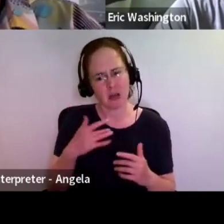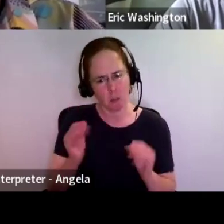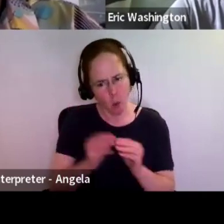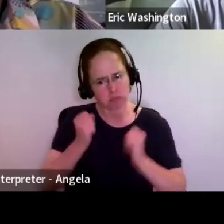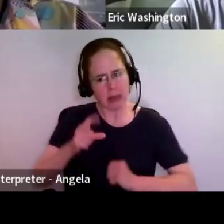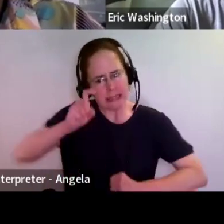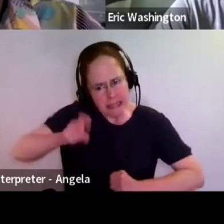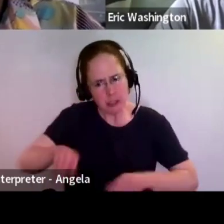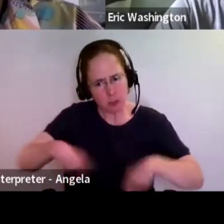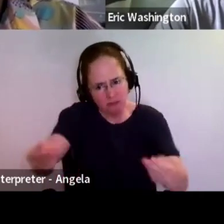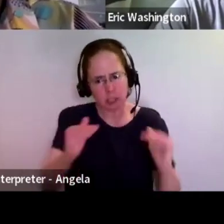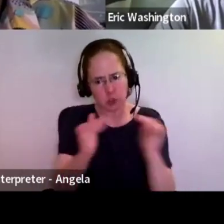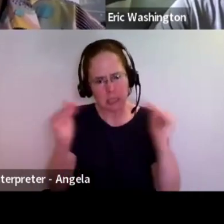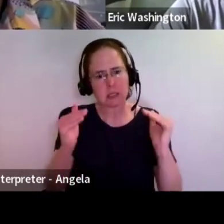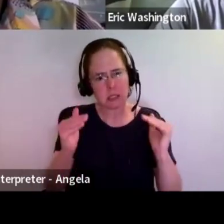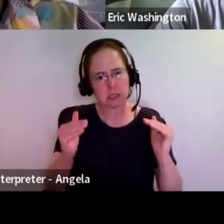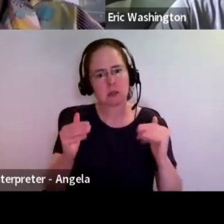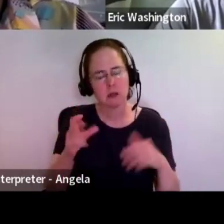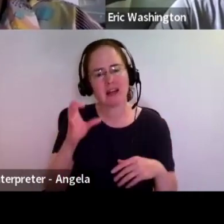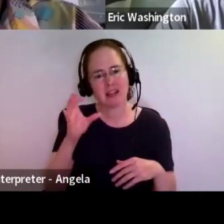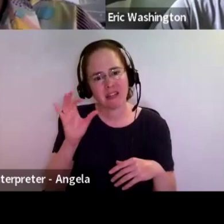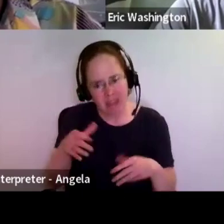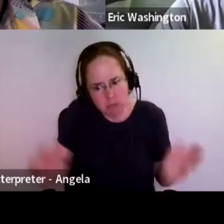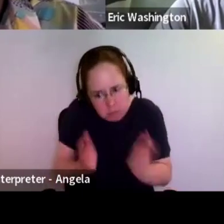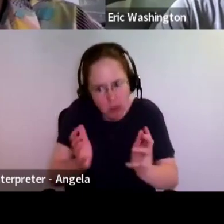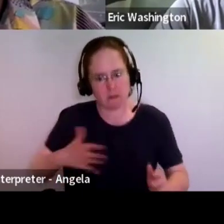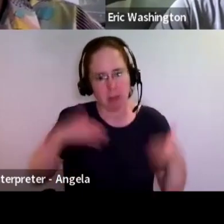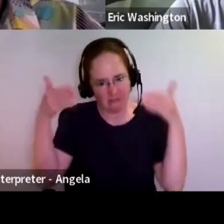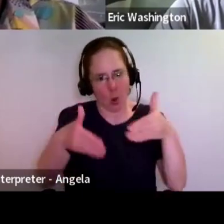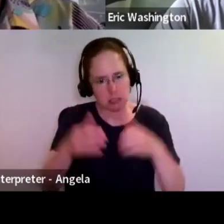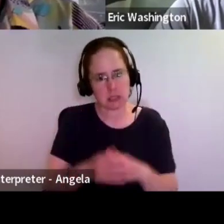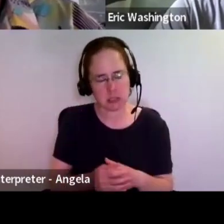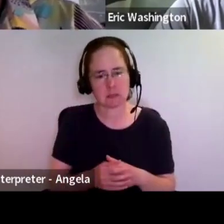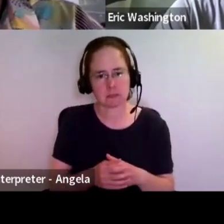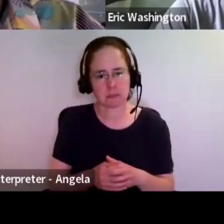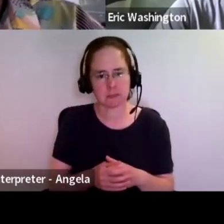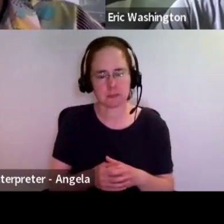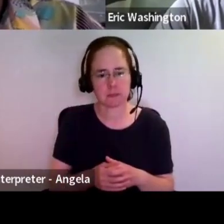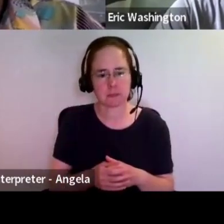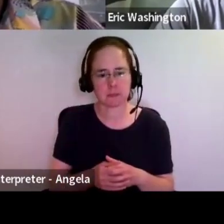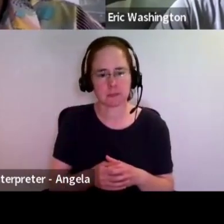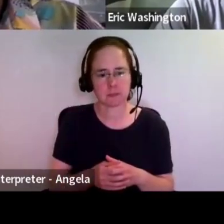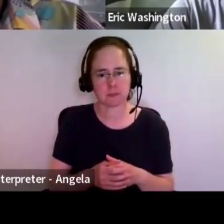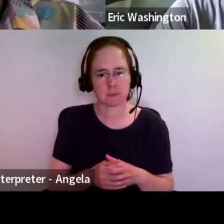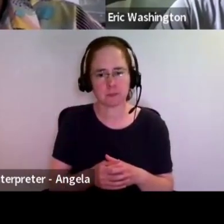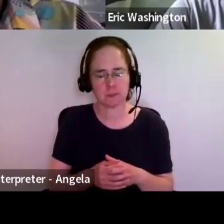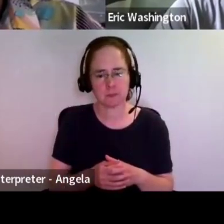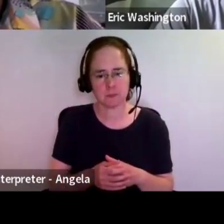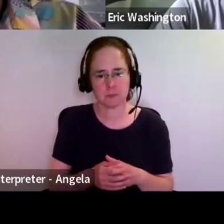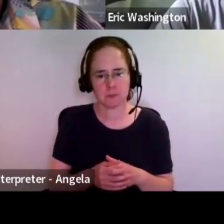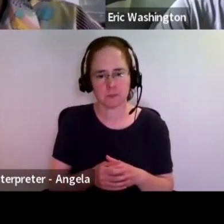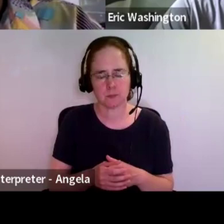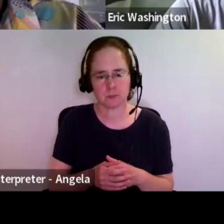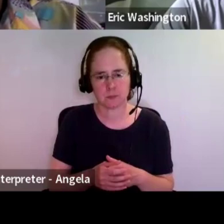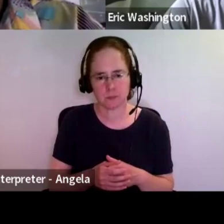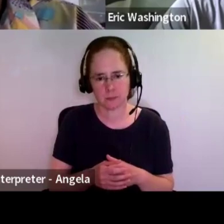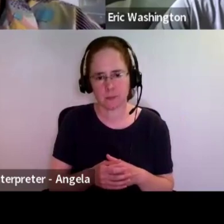drives my um, my focus, um. And, you know, sometimes it can